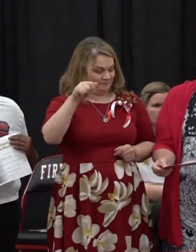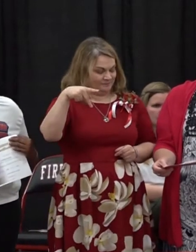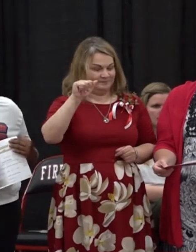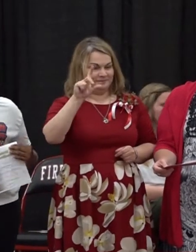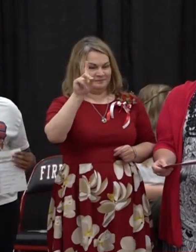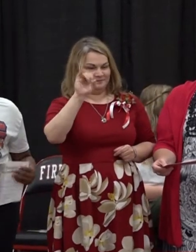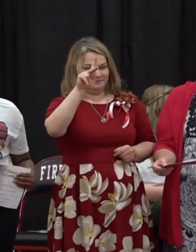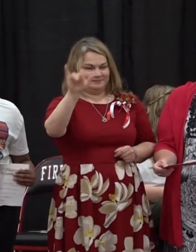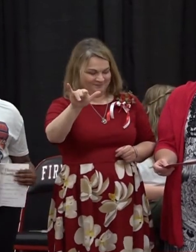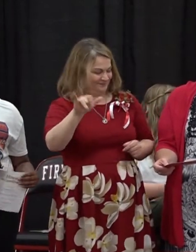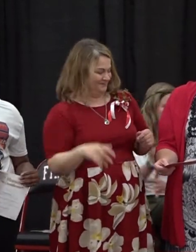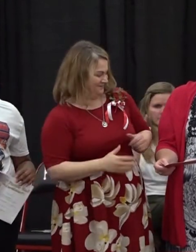Hanna Zapadinsky.